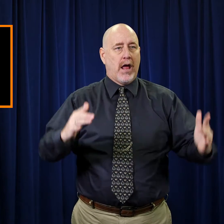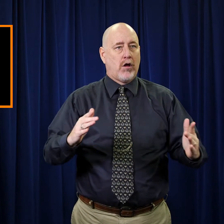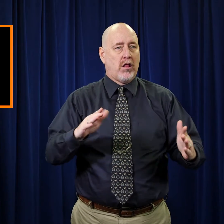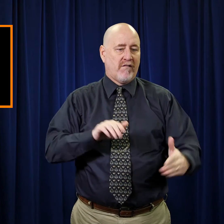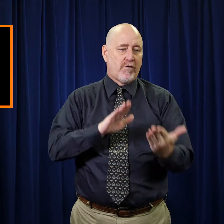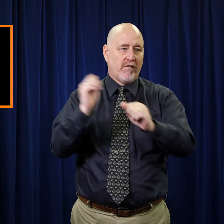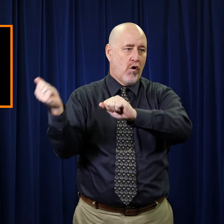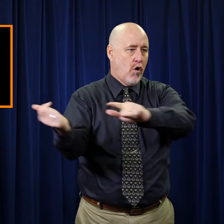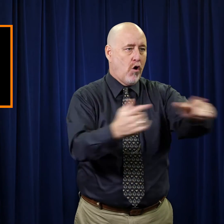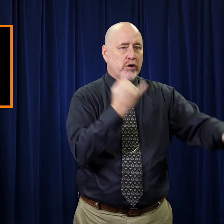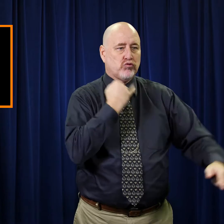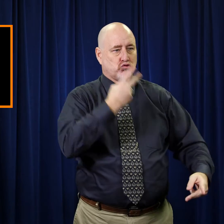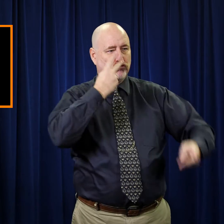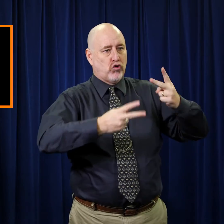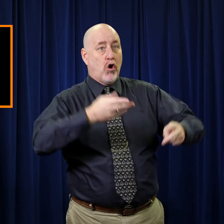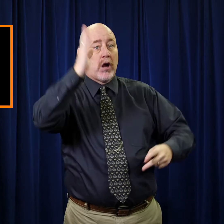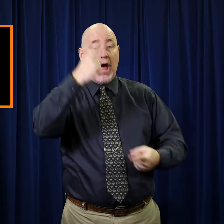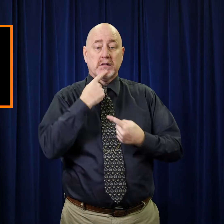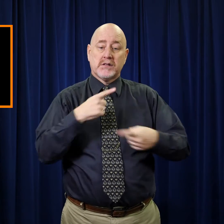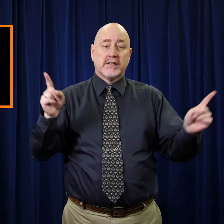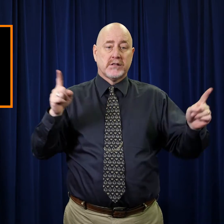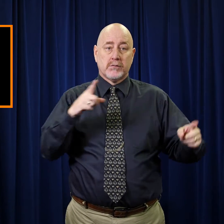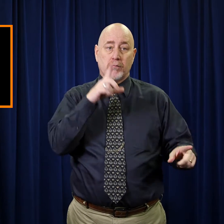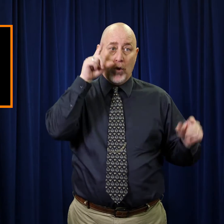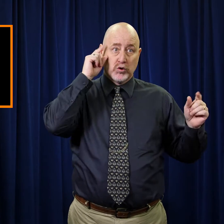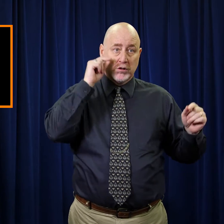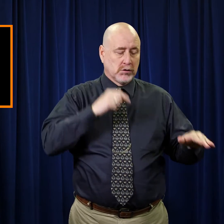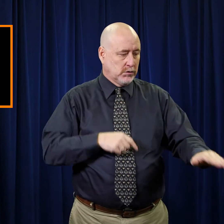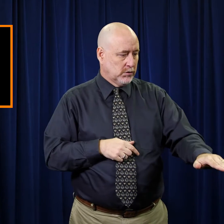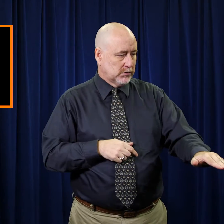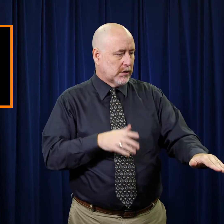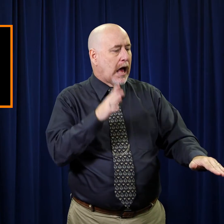tabernacle of meeting before all the children of Israel. And He said to Moses,